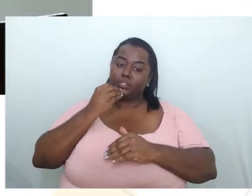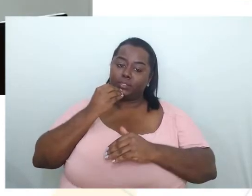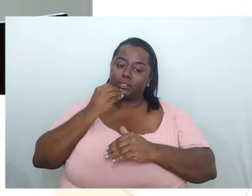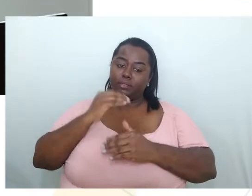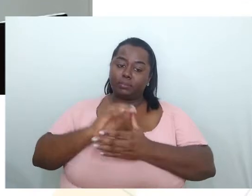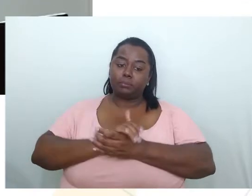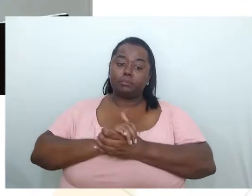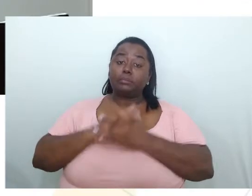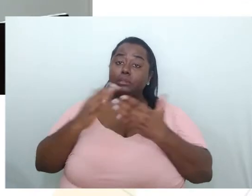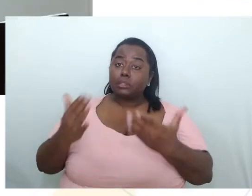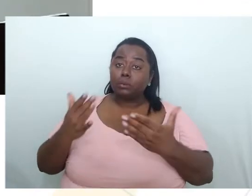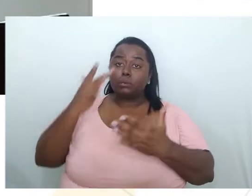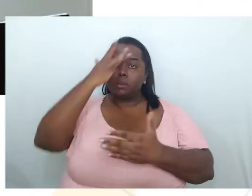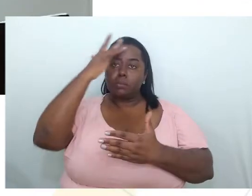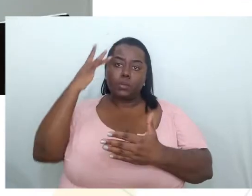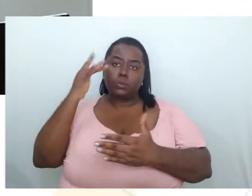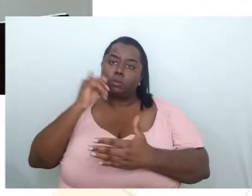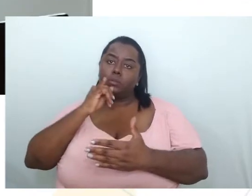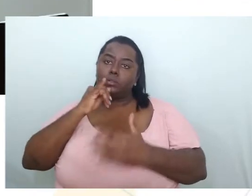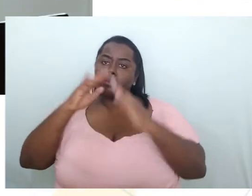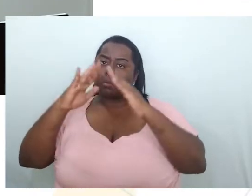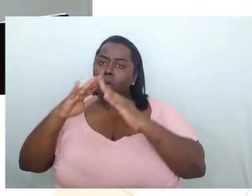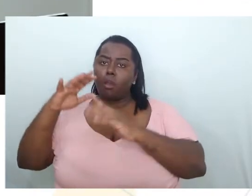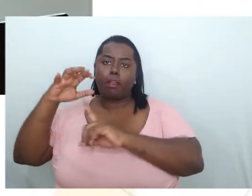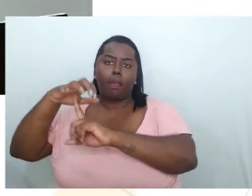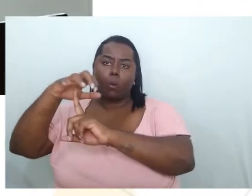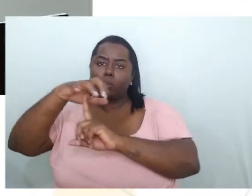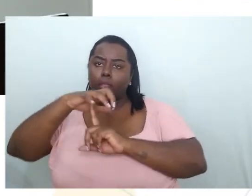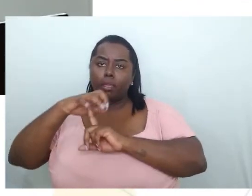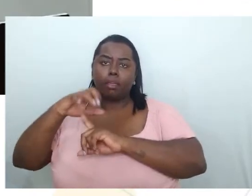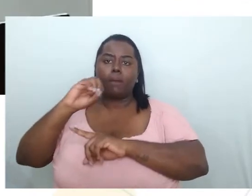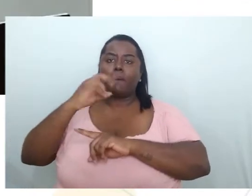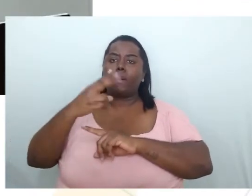so that the guy from the village or from the disadvantaged situation needs a bit